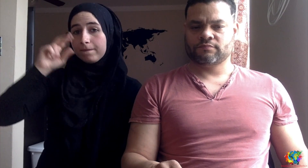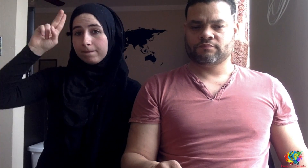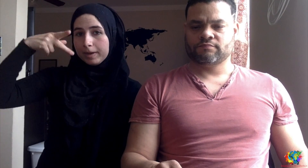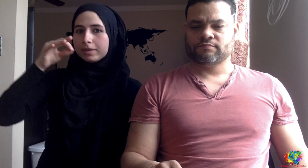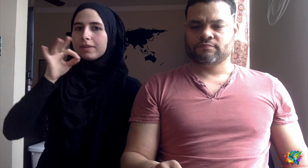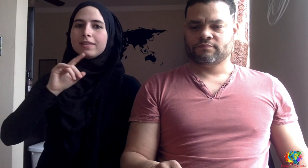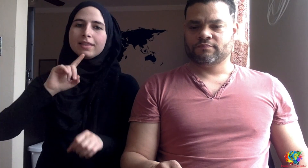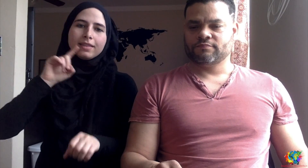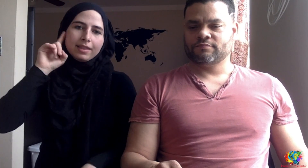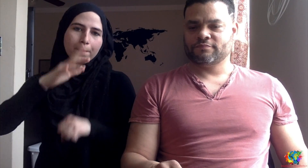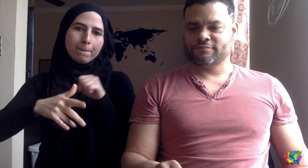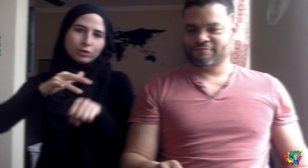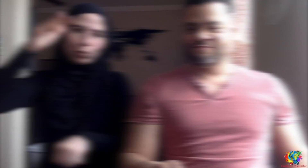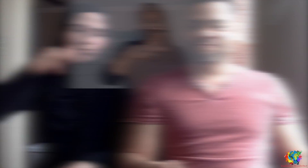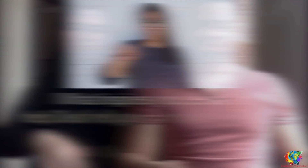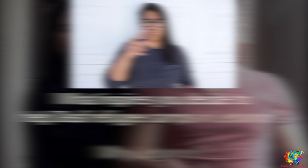I'm the Vice President of Deaf Planet Soul